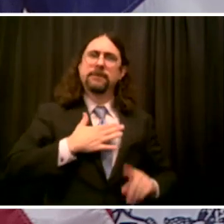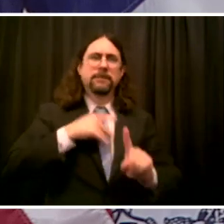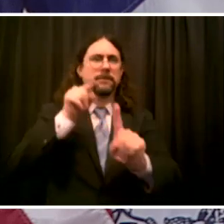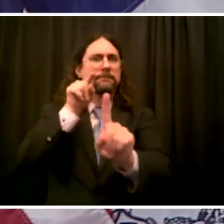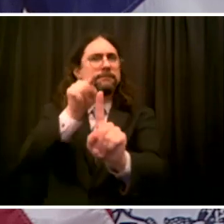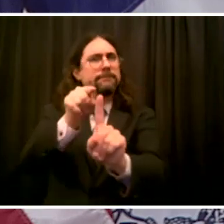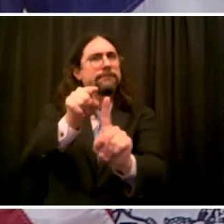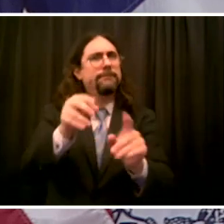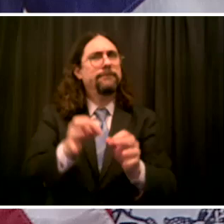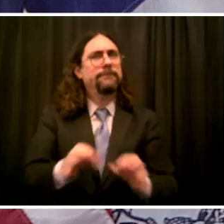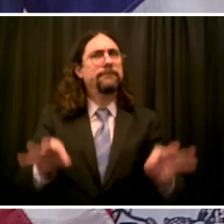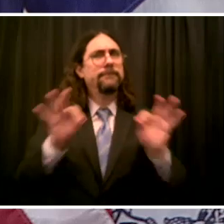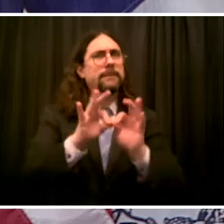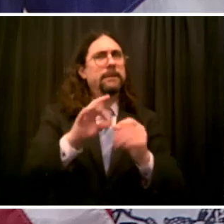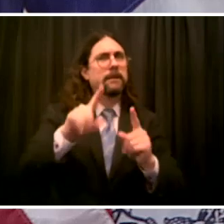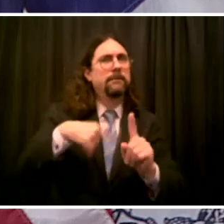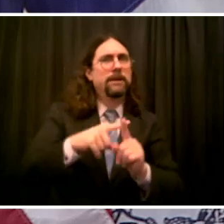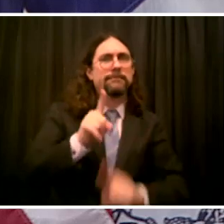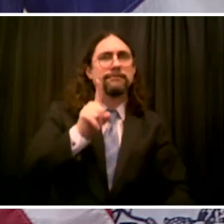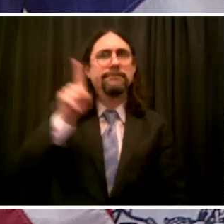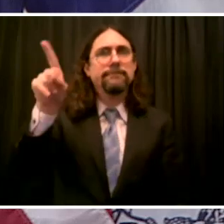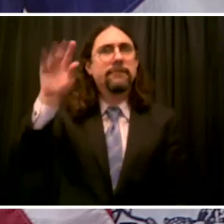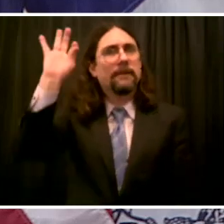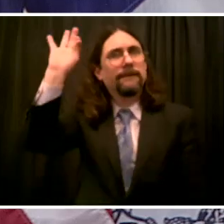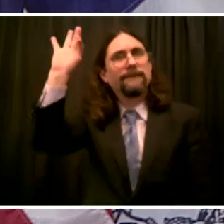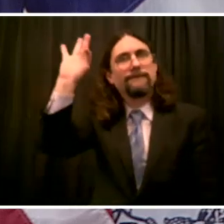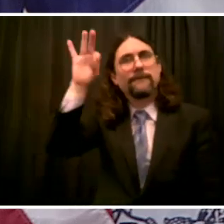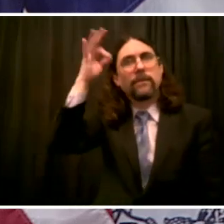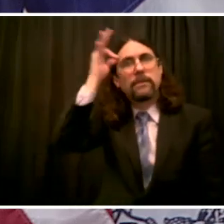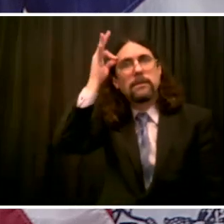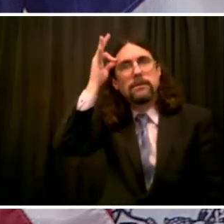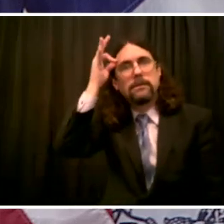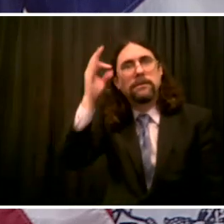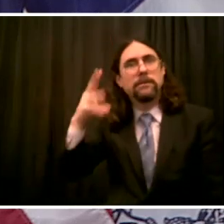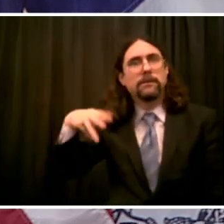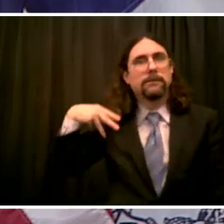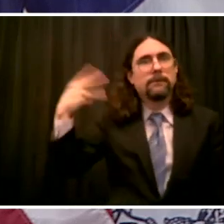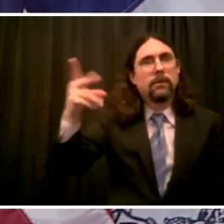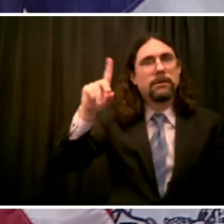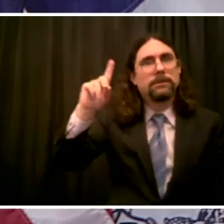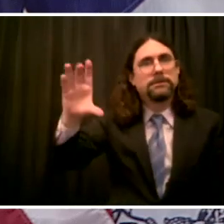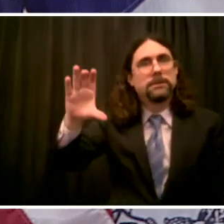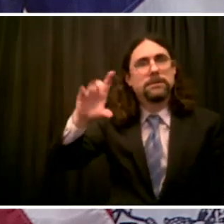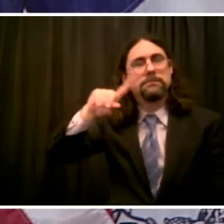DETERMINE SOU MCH OF OUR FUTUR AEND THAT'S WHAT WILL HAPPEN IN WASHINGTON, EVEN IN JUST THE NEXT